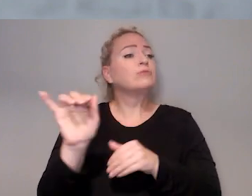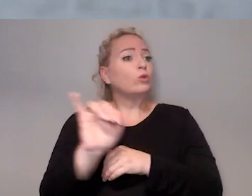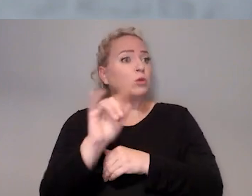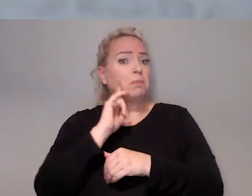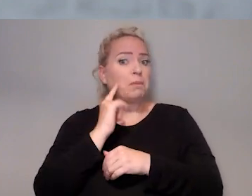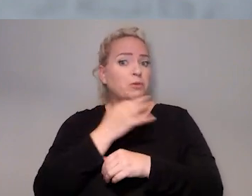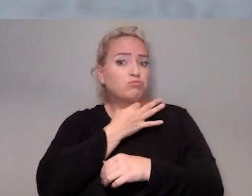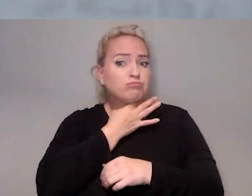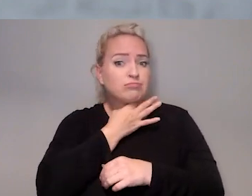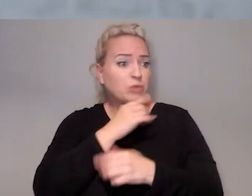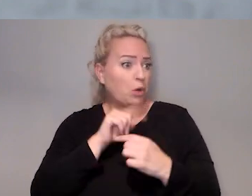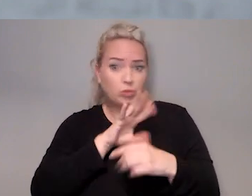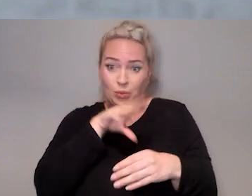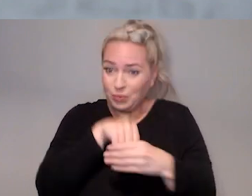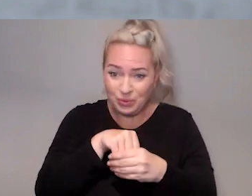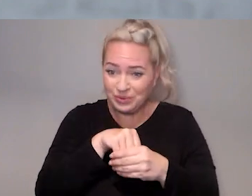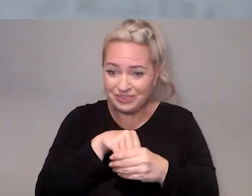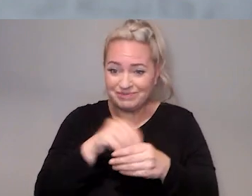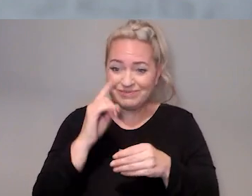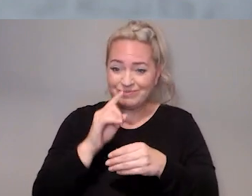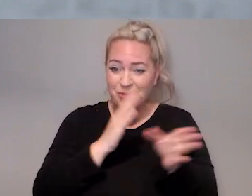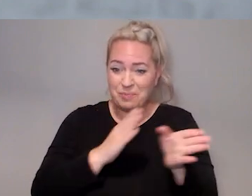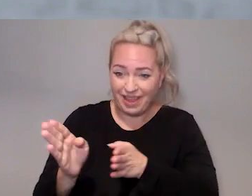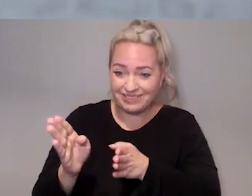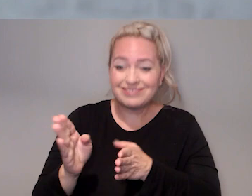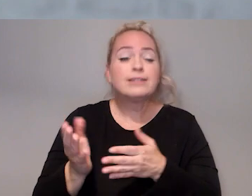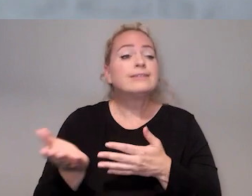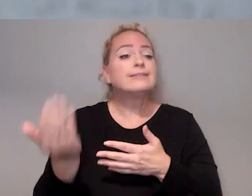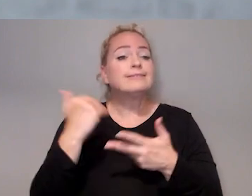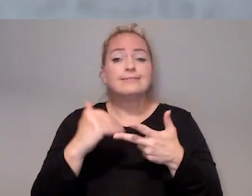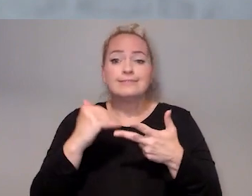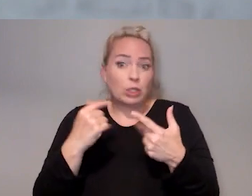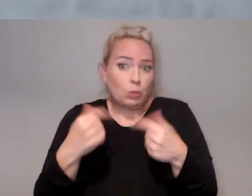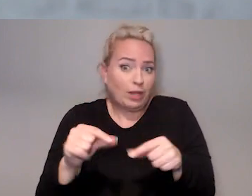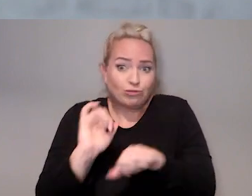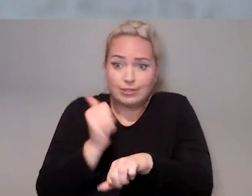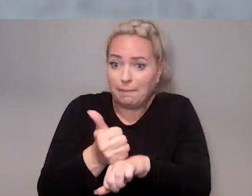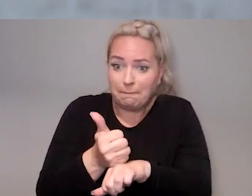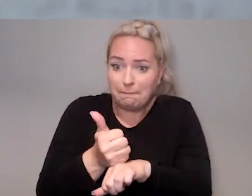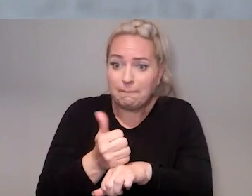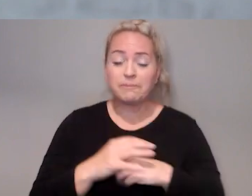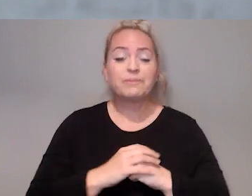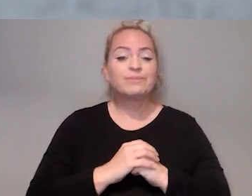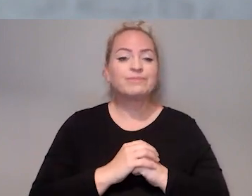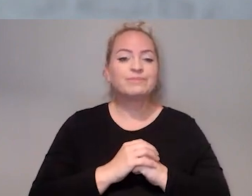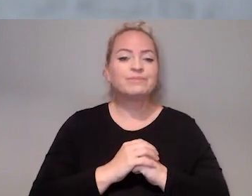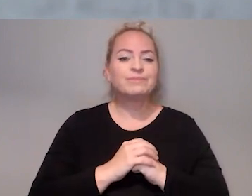might be wondering what you have to cover during a session and when one should even take place we